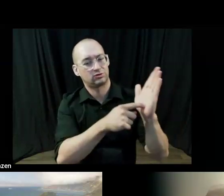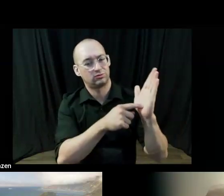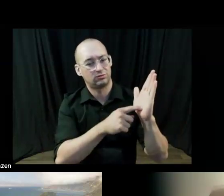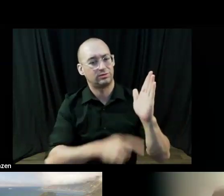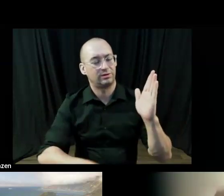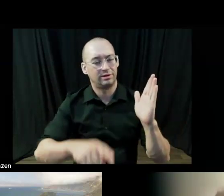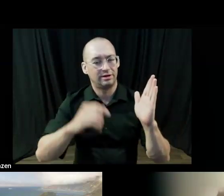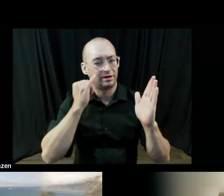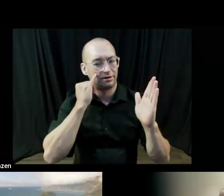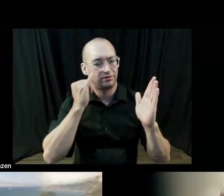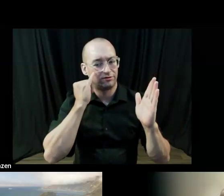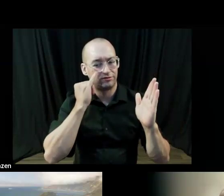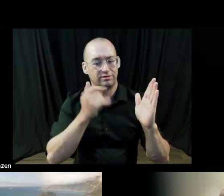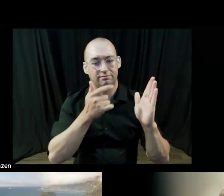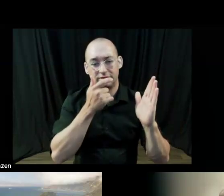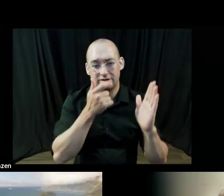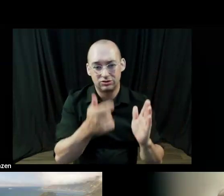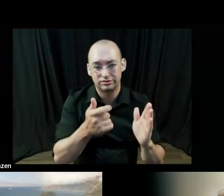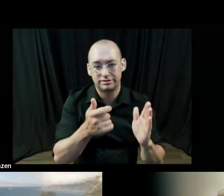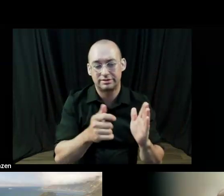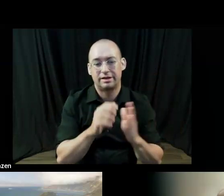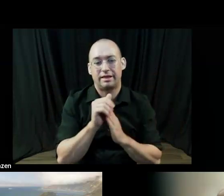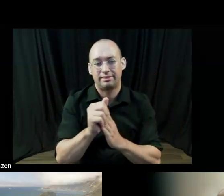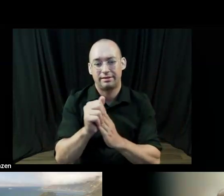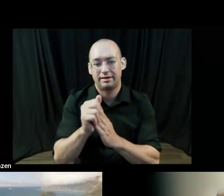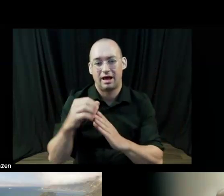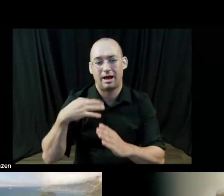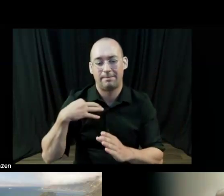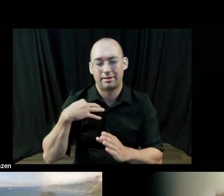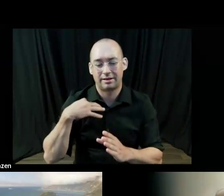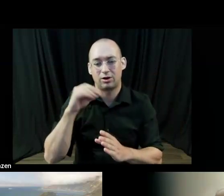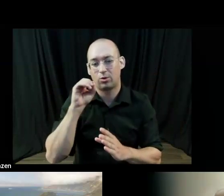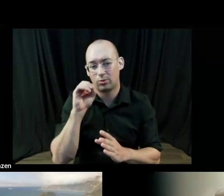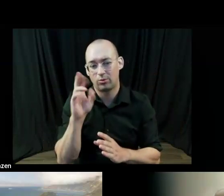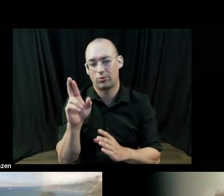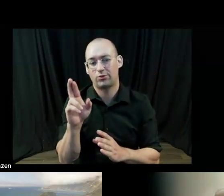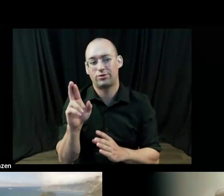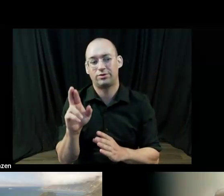would, you know, we're interested in being a lead applicant or you know, partnering on an